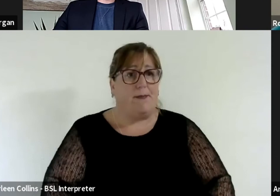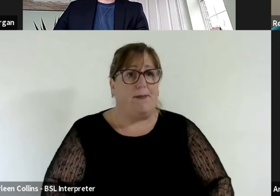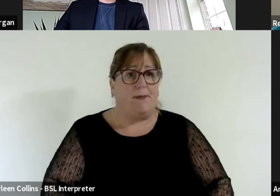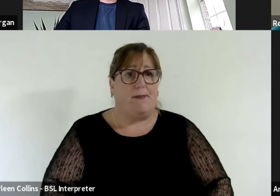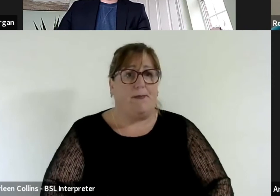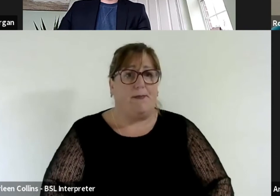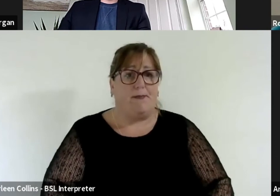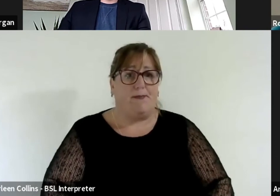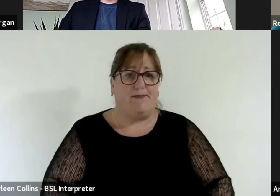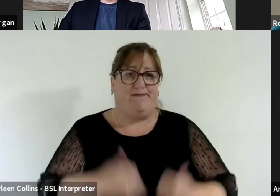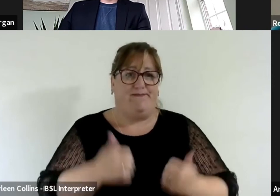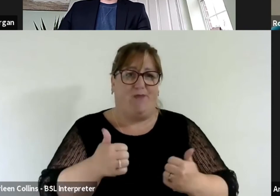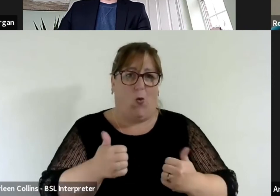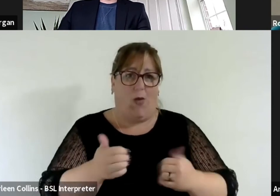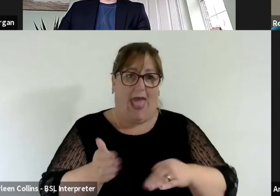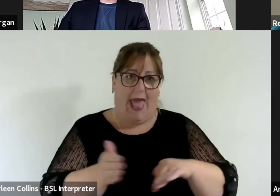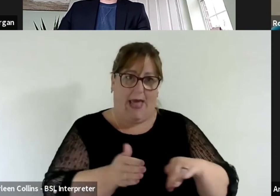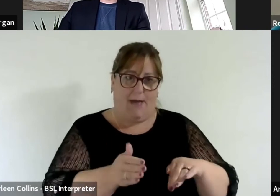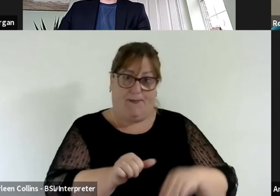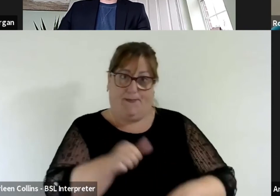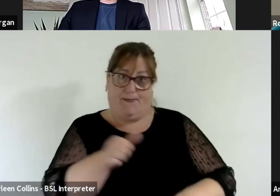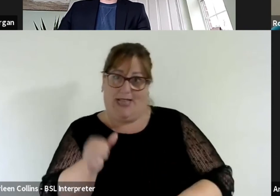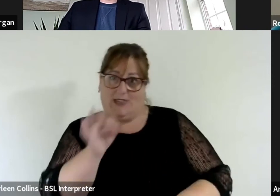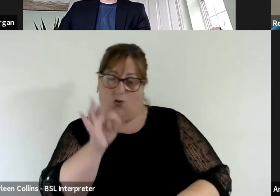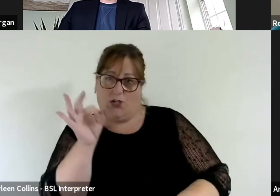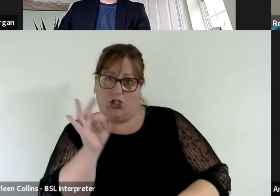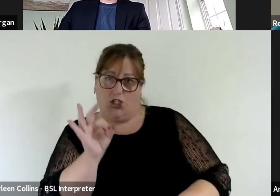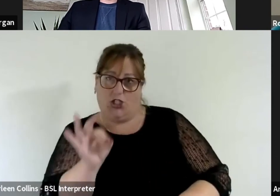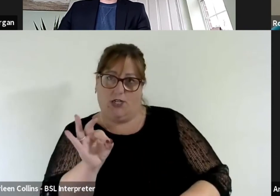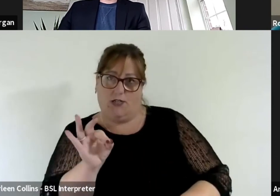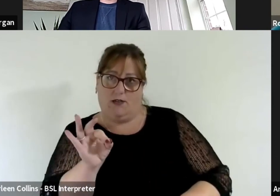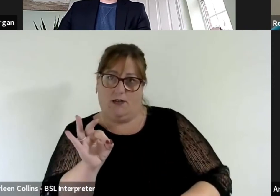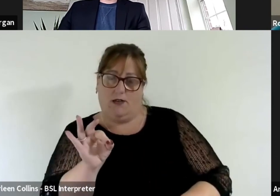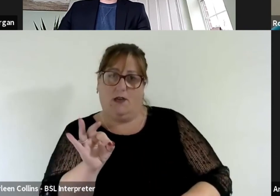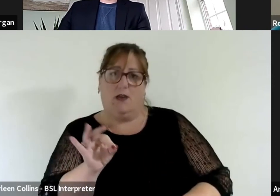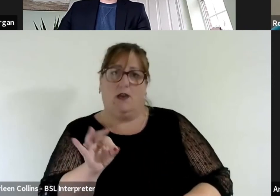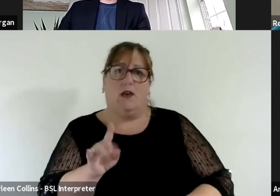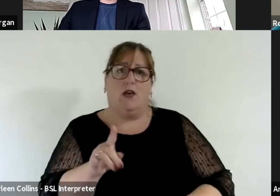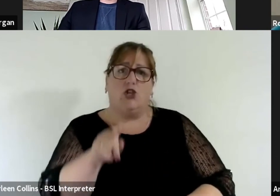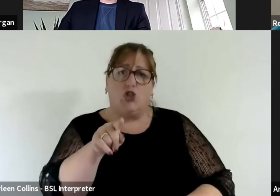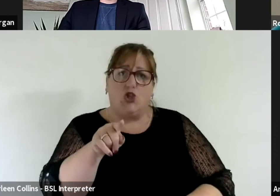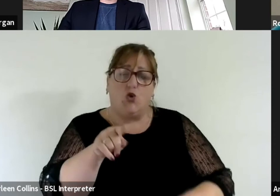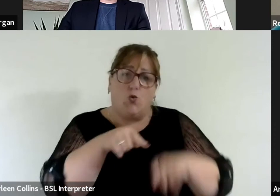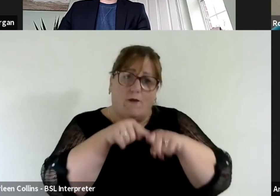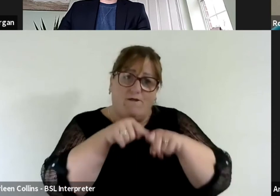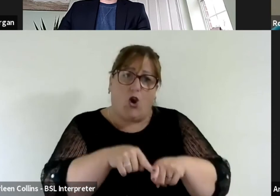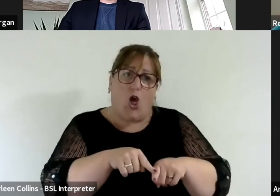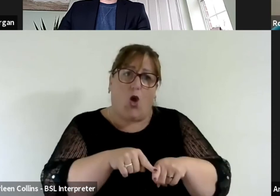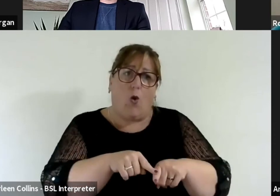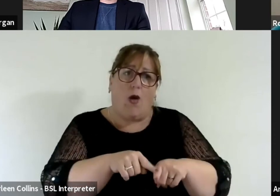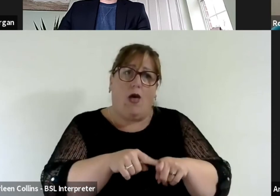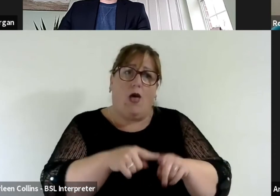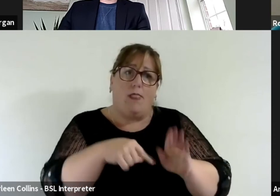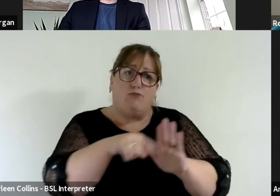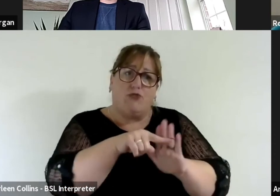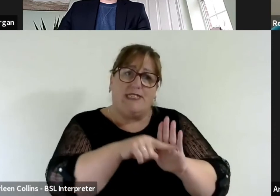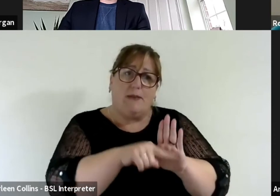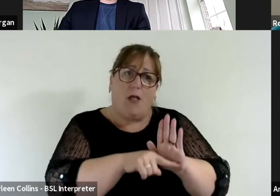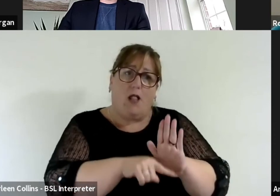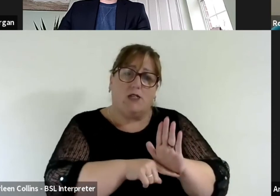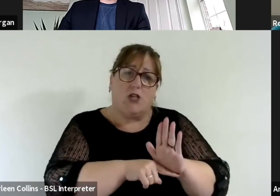The help will be there and the support will be there. I'm going to move on to the next question.